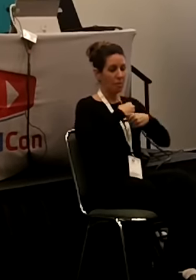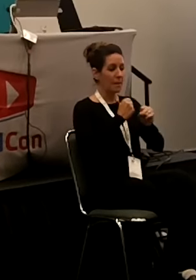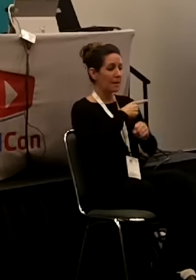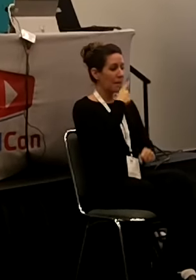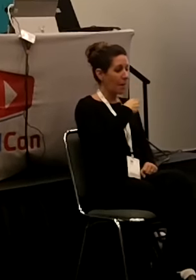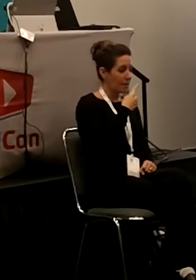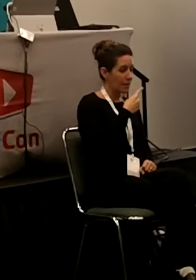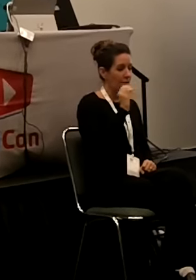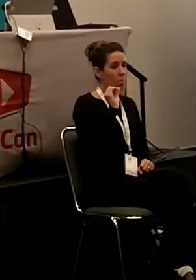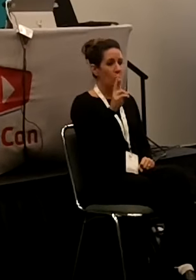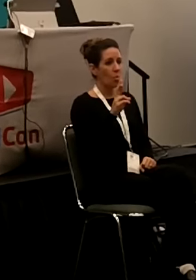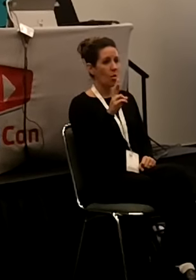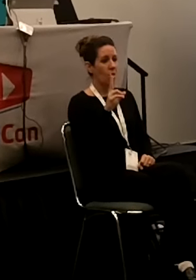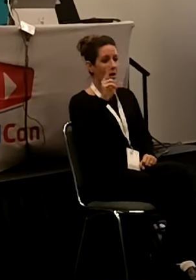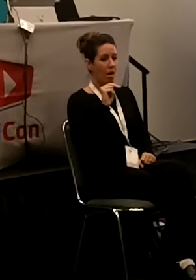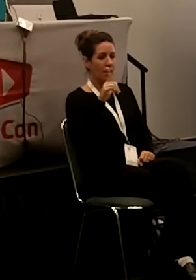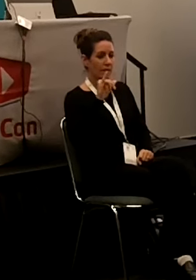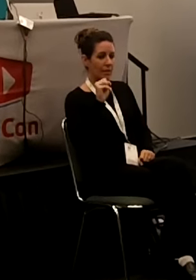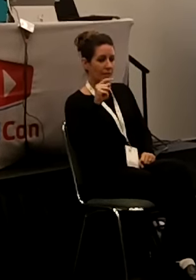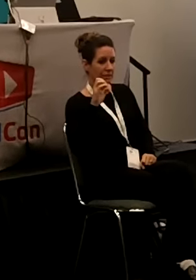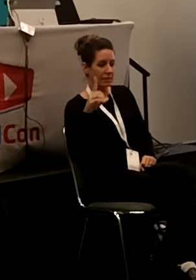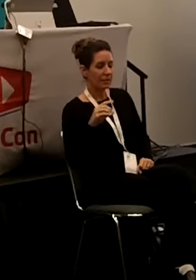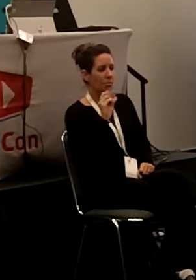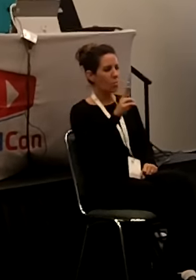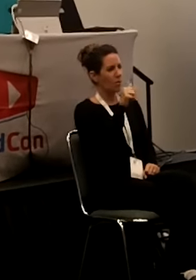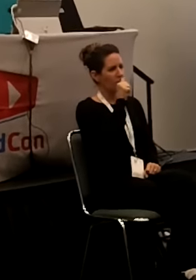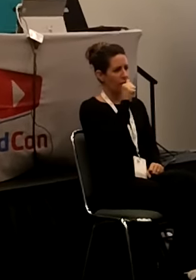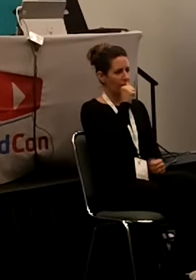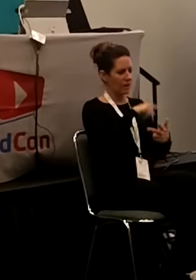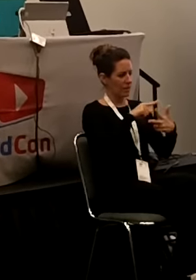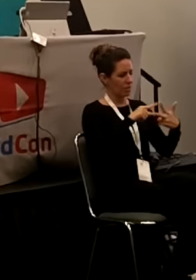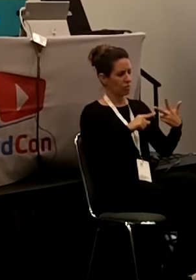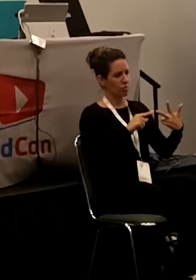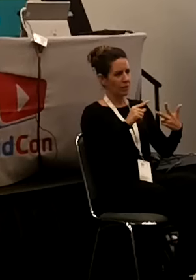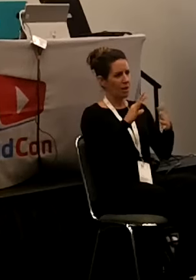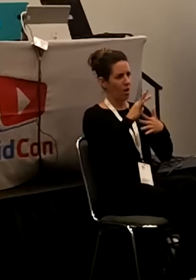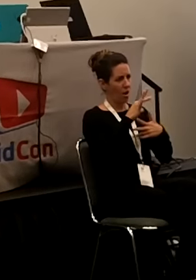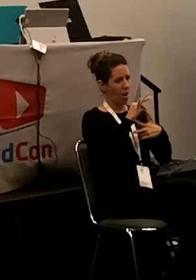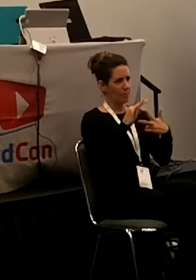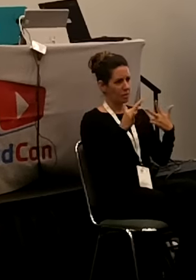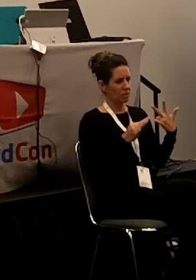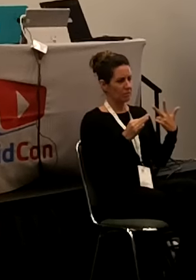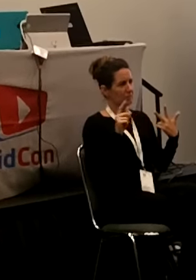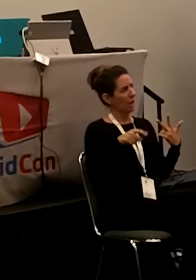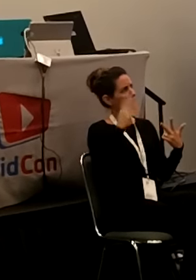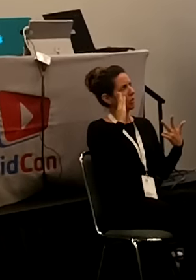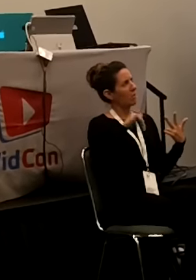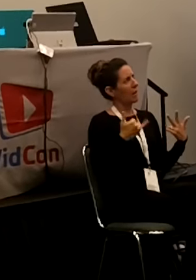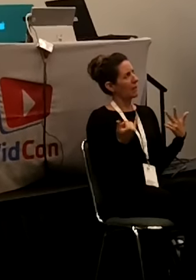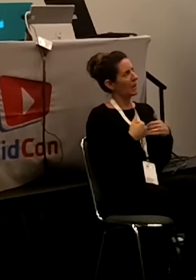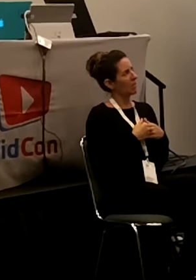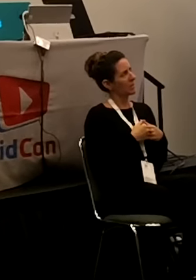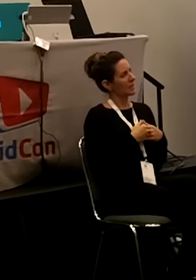have it unlisted, have it private, I think those are the only three options. I should know that by now.